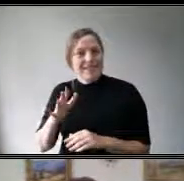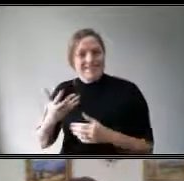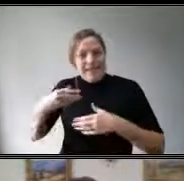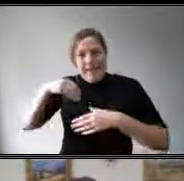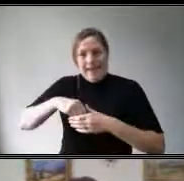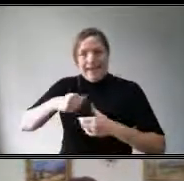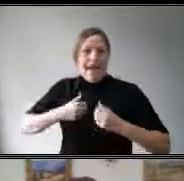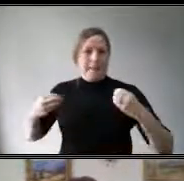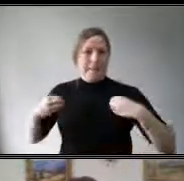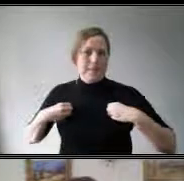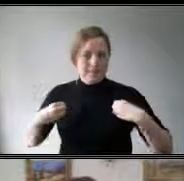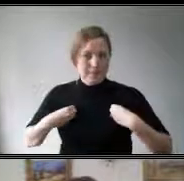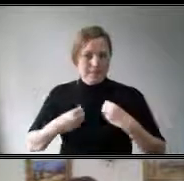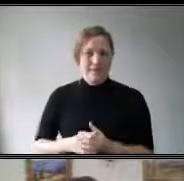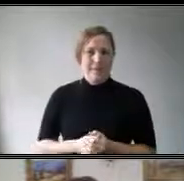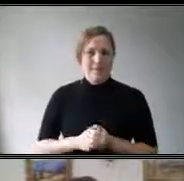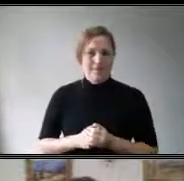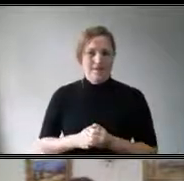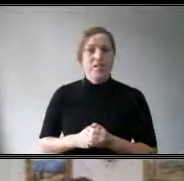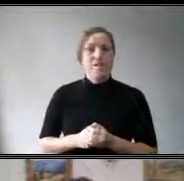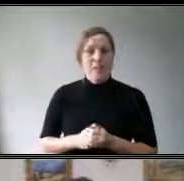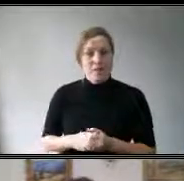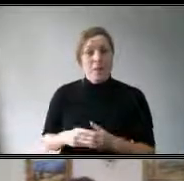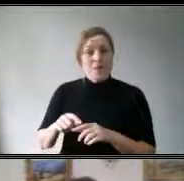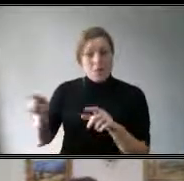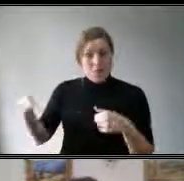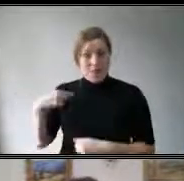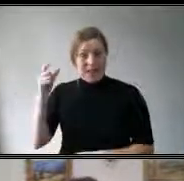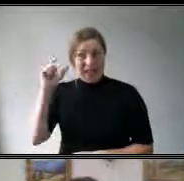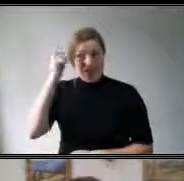when when it became obvious to us after the internship had finished that we were actually